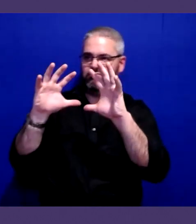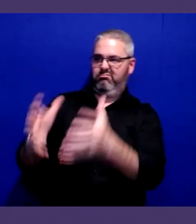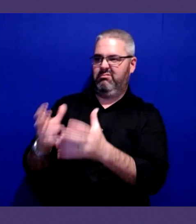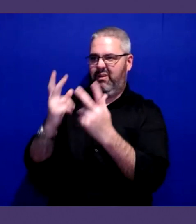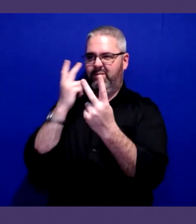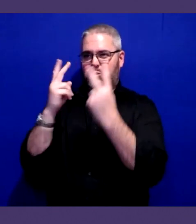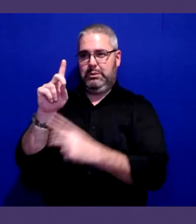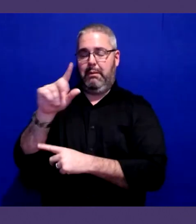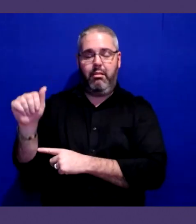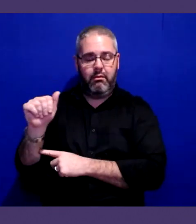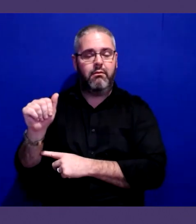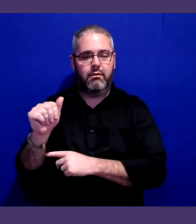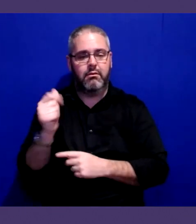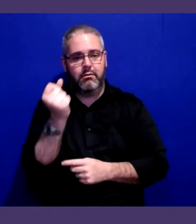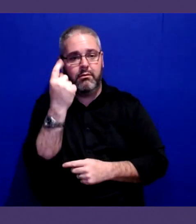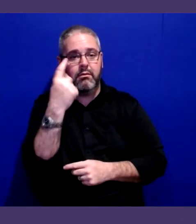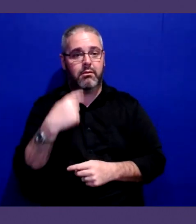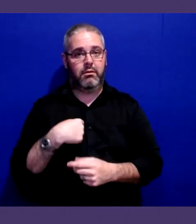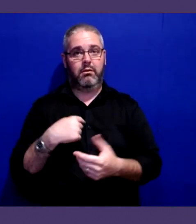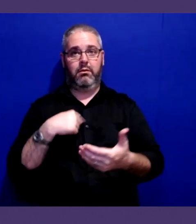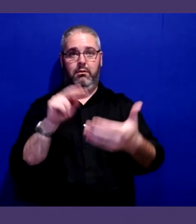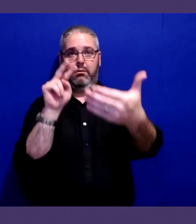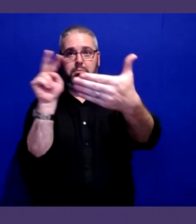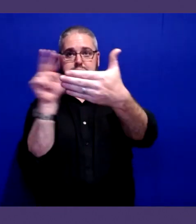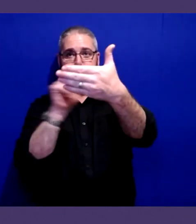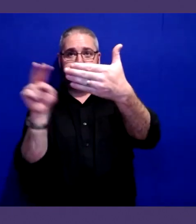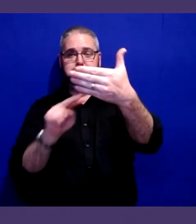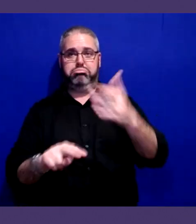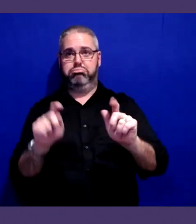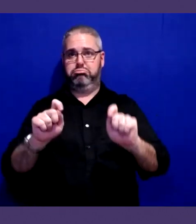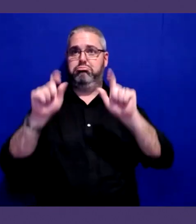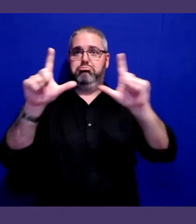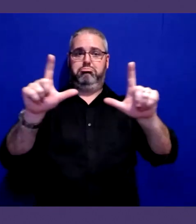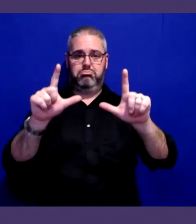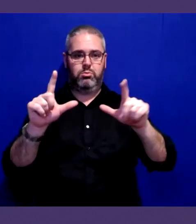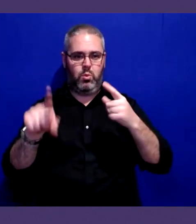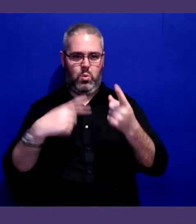I can read texts on the screen when I can customize it to meet my needs.